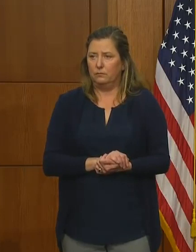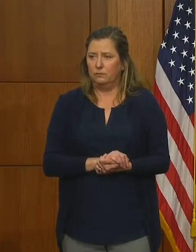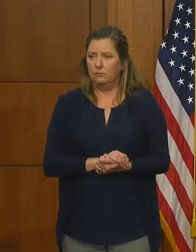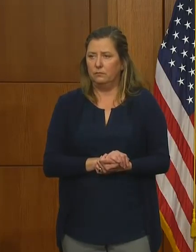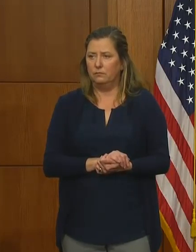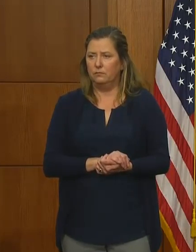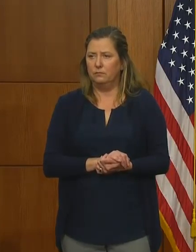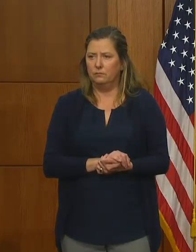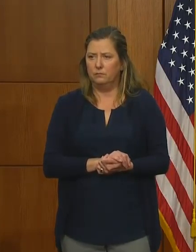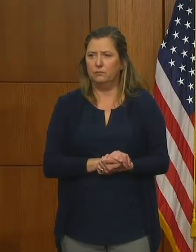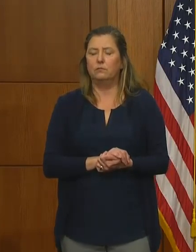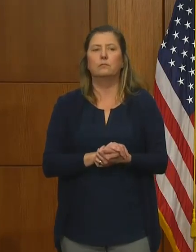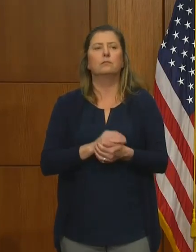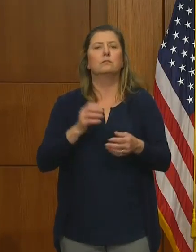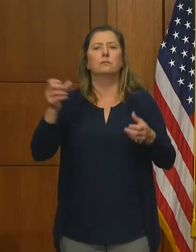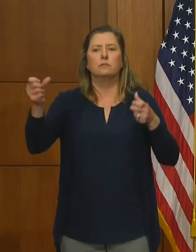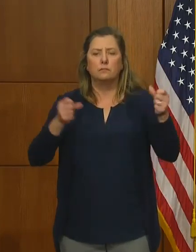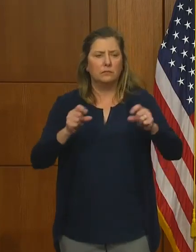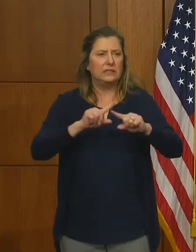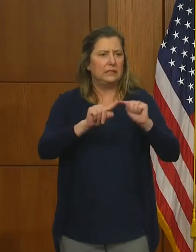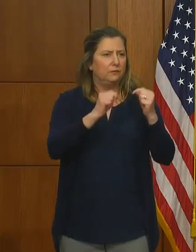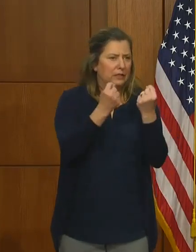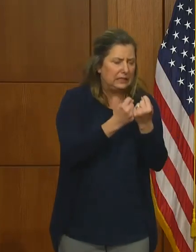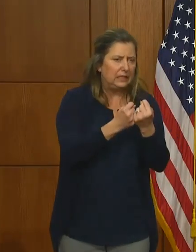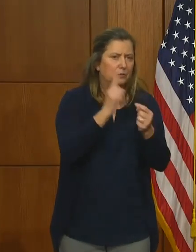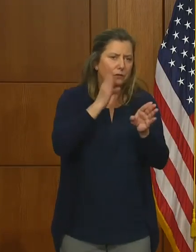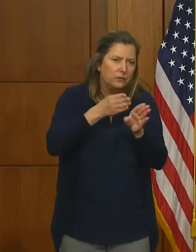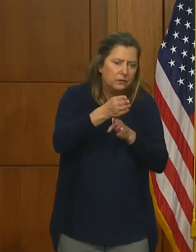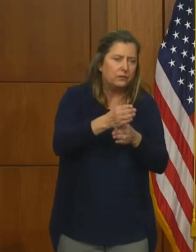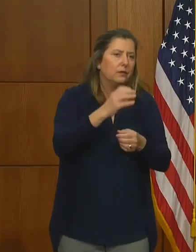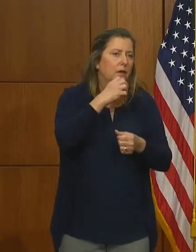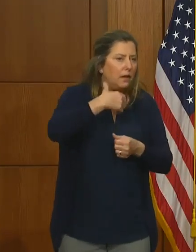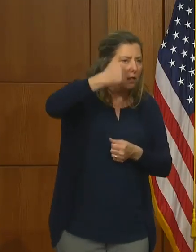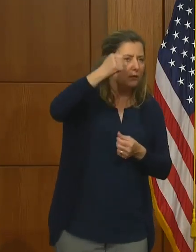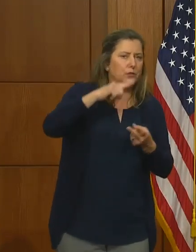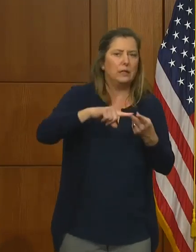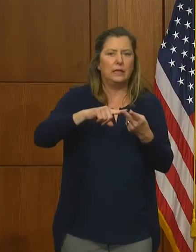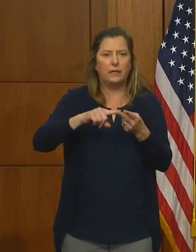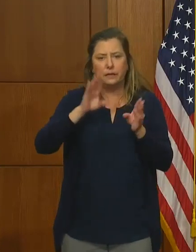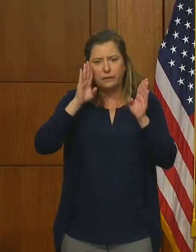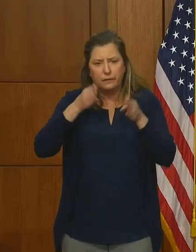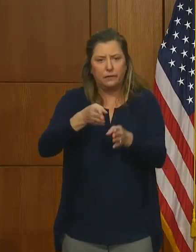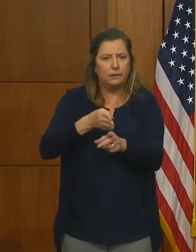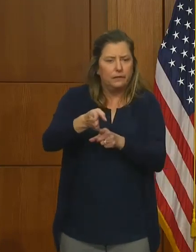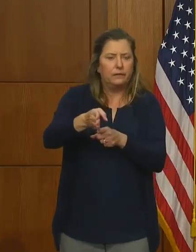THE WITH THE MACHINES THE KIND OF WORK WITH. DATA AND ELDERLY